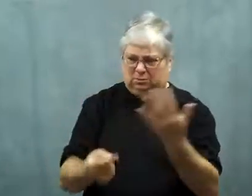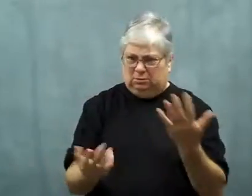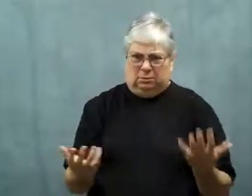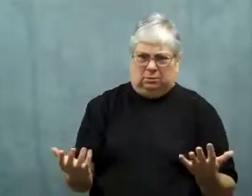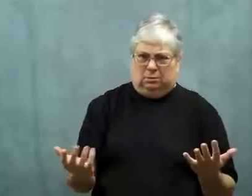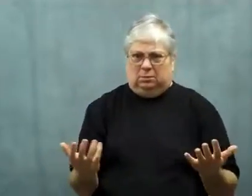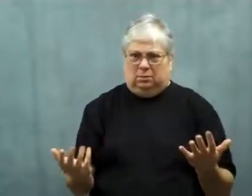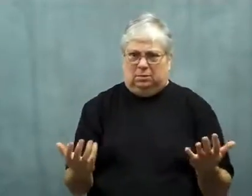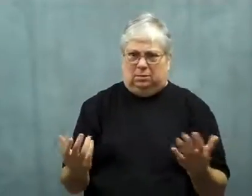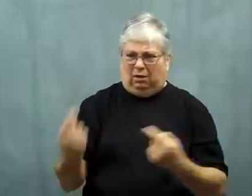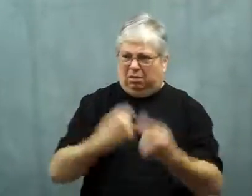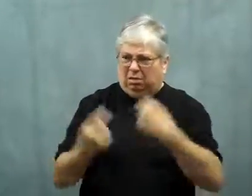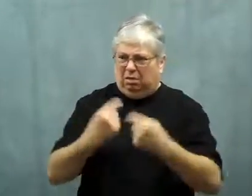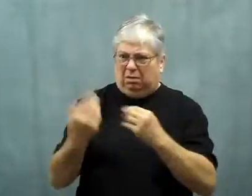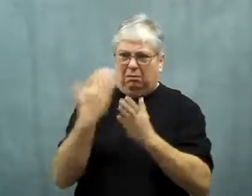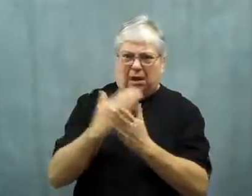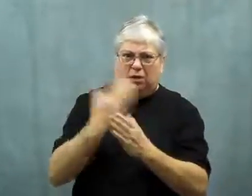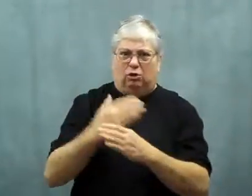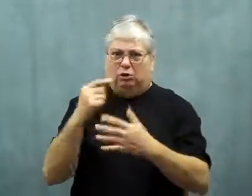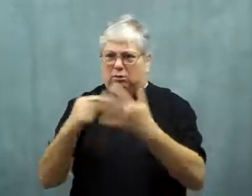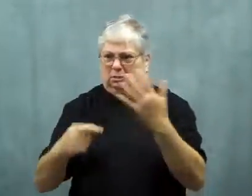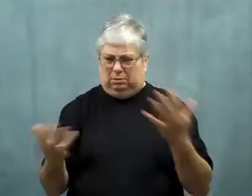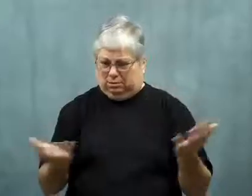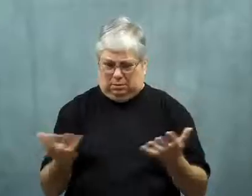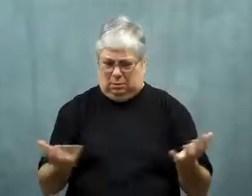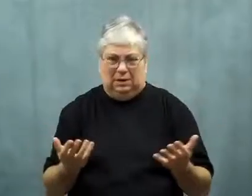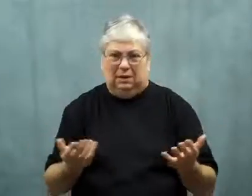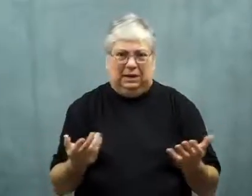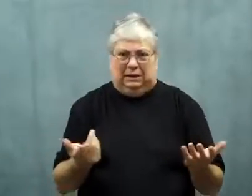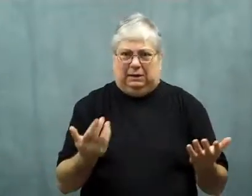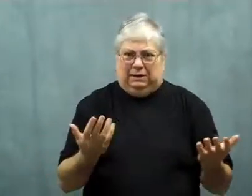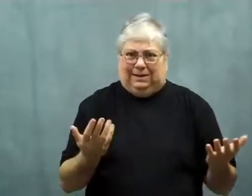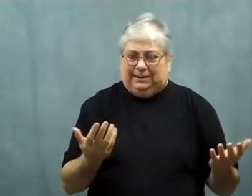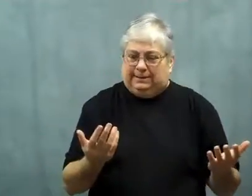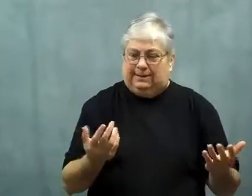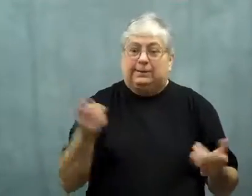They were harrassing in nature.